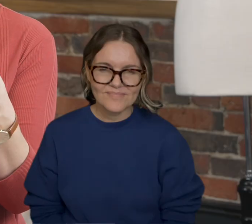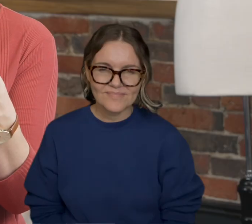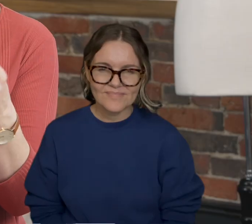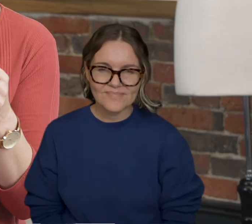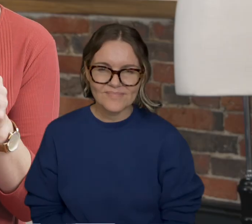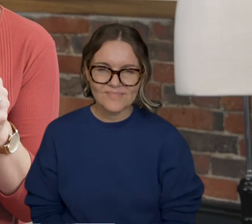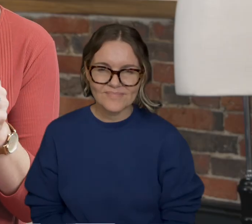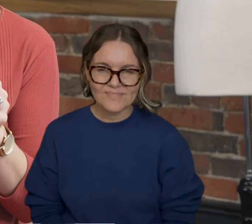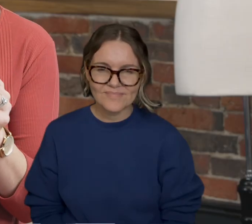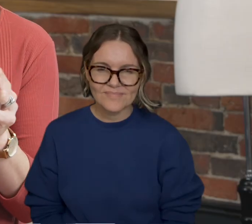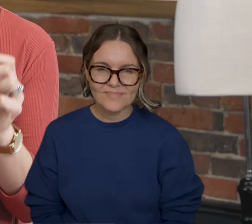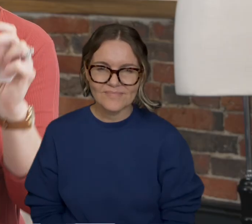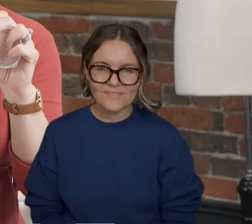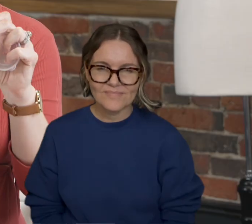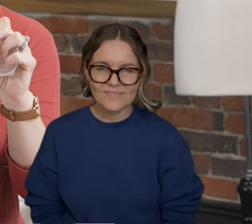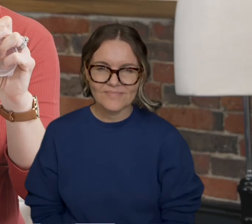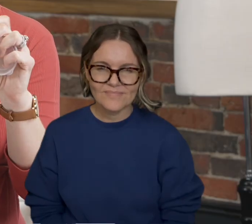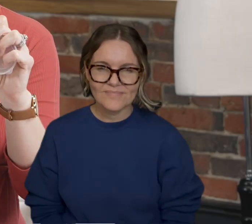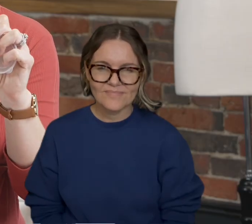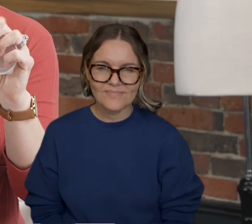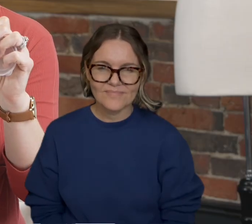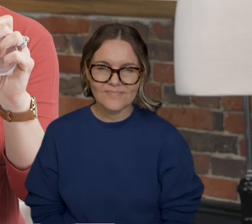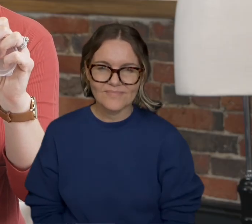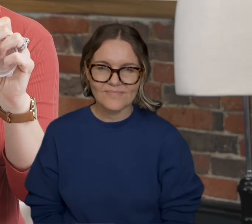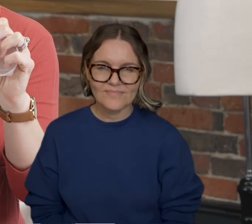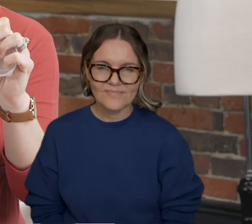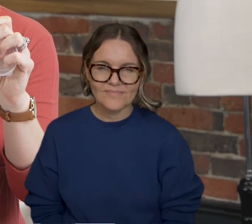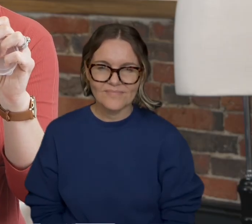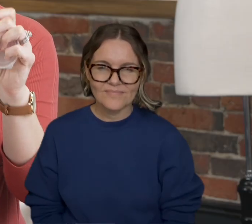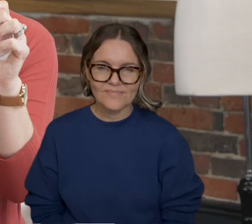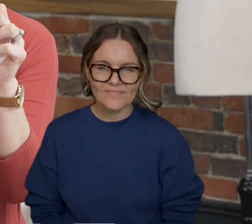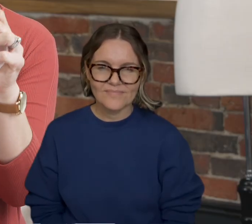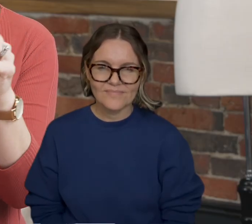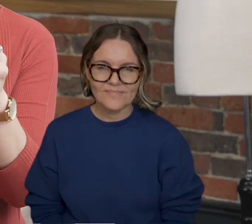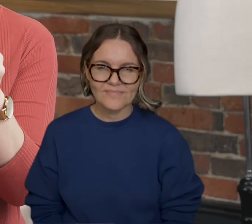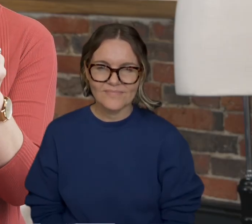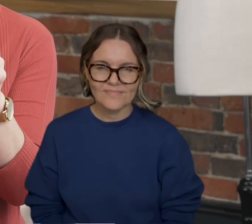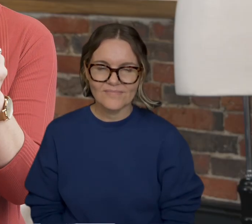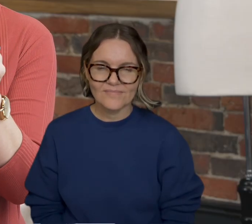face that protrusion away from you and then take that soft silicone with the lip facing away